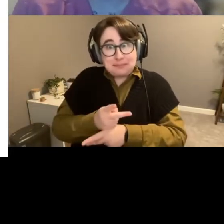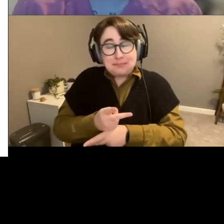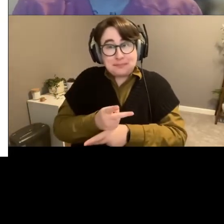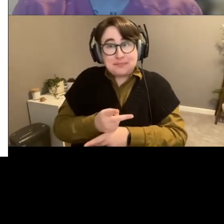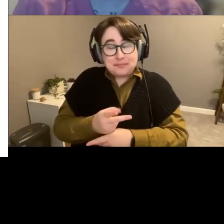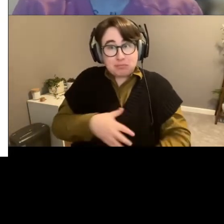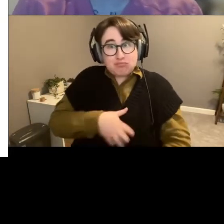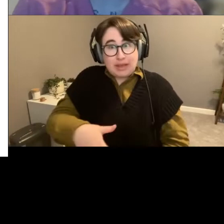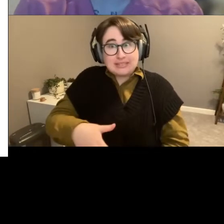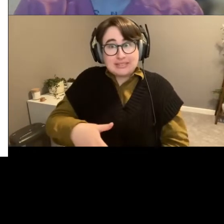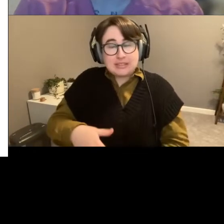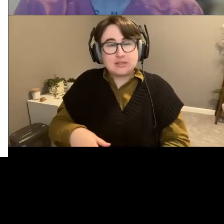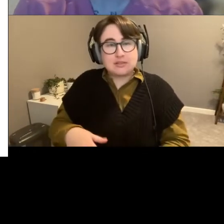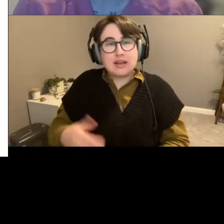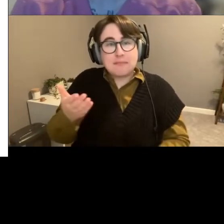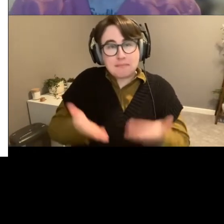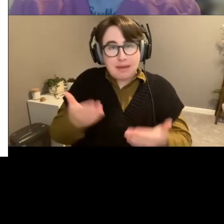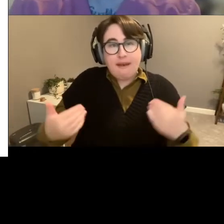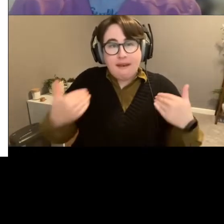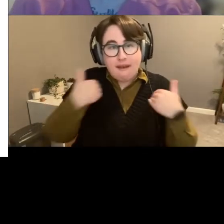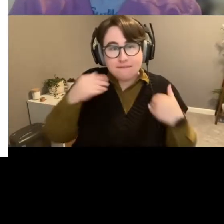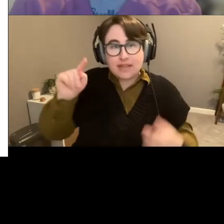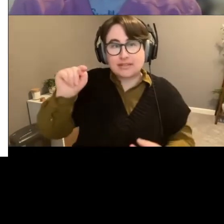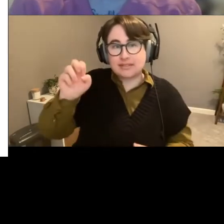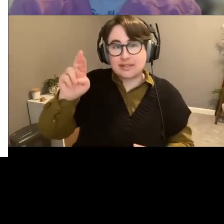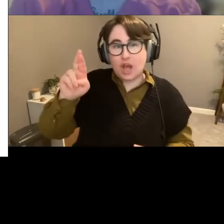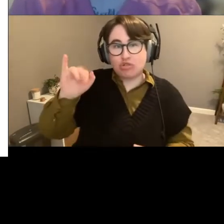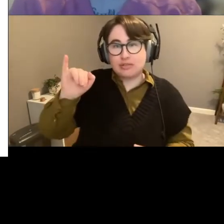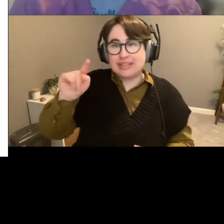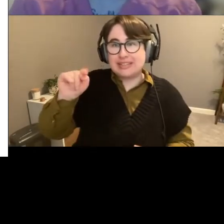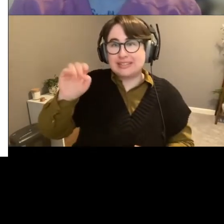what's called teratogenic effects. Any medication that's teratogenic